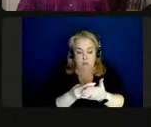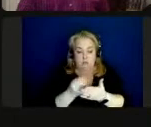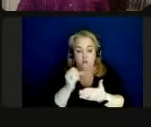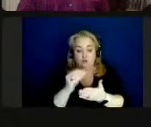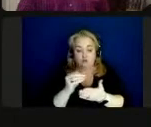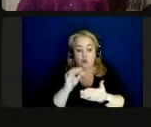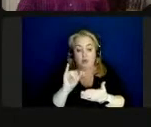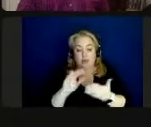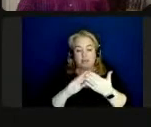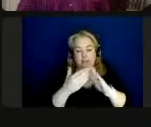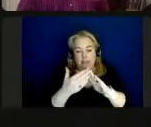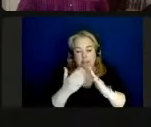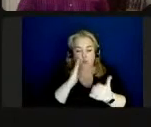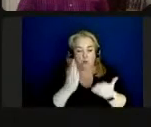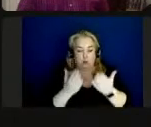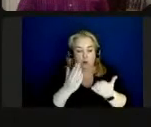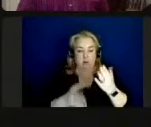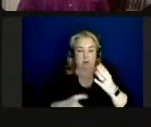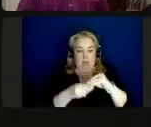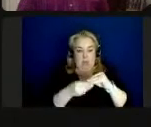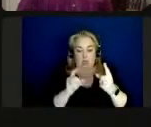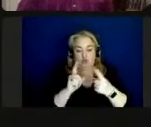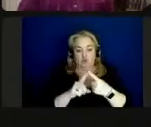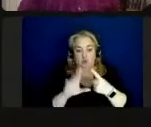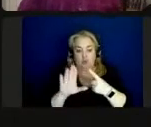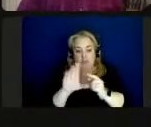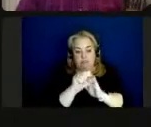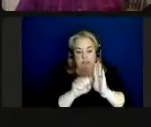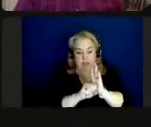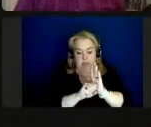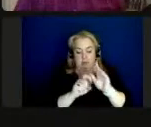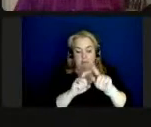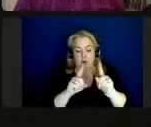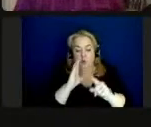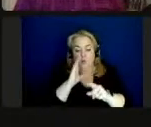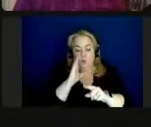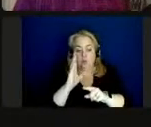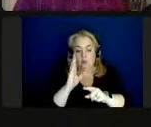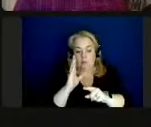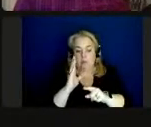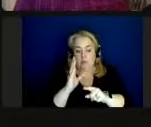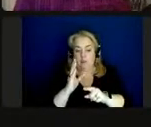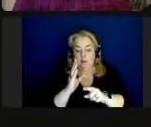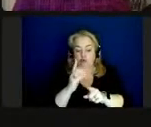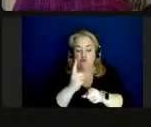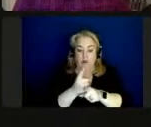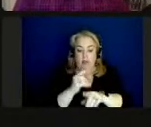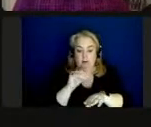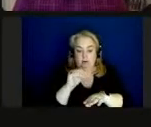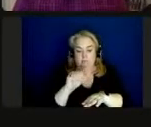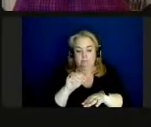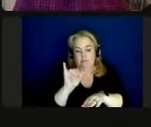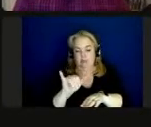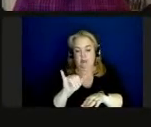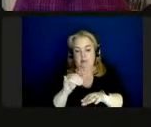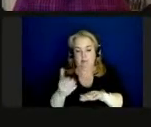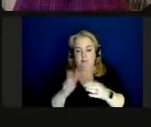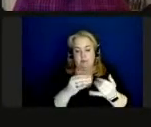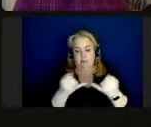THAT T REPCE THEEFICS IN HEOPTIE THE HIWAY ND. SO IOULD ANTIPAT THAT